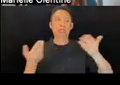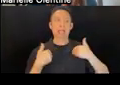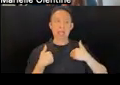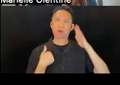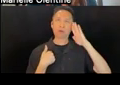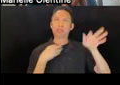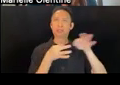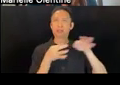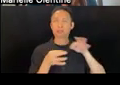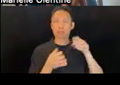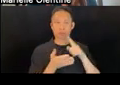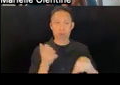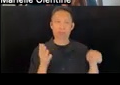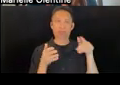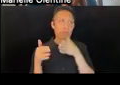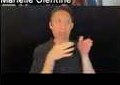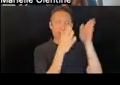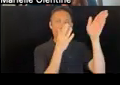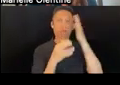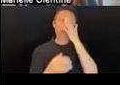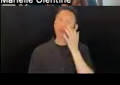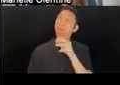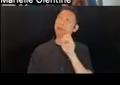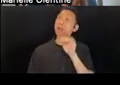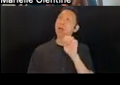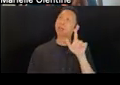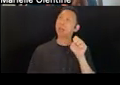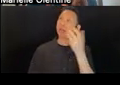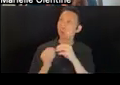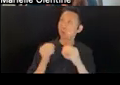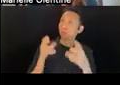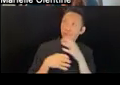initials or the name of the programmer who wrote the program notes. That gives you a lot of information.